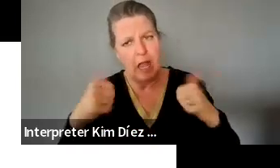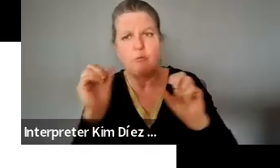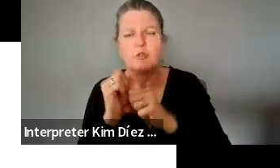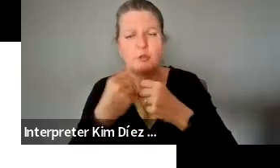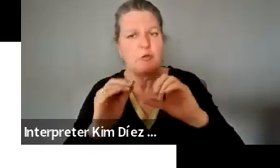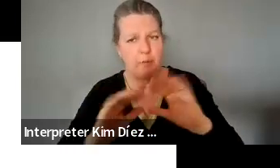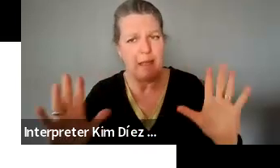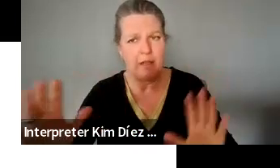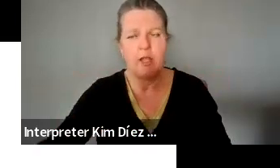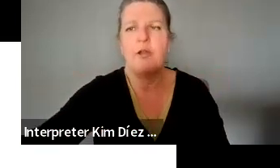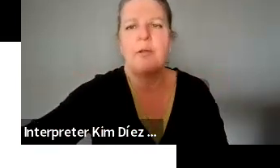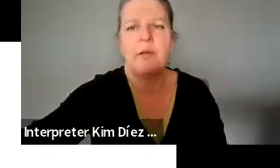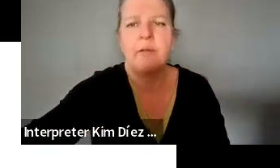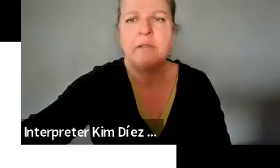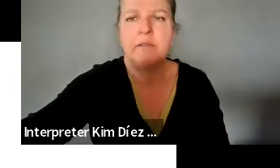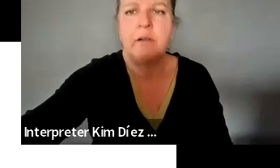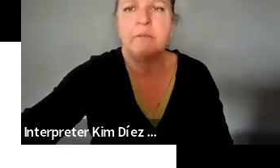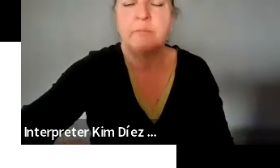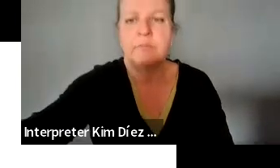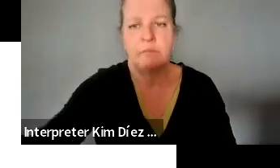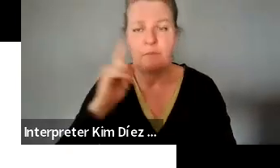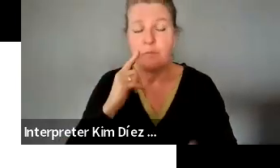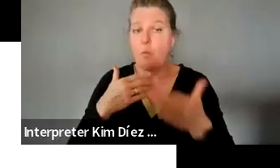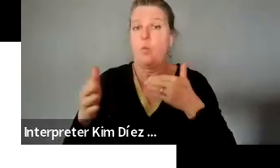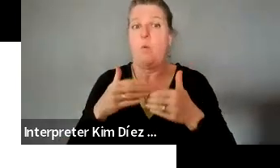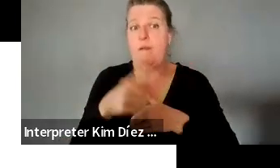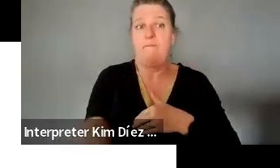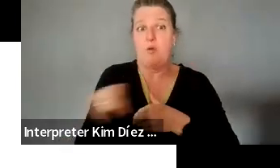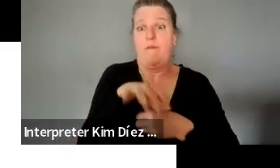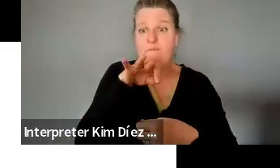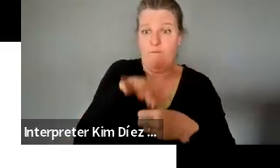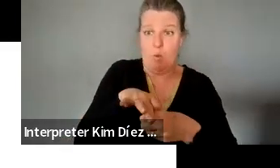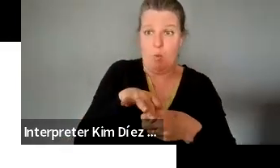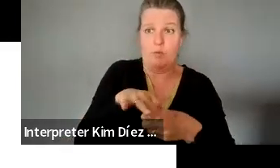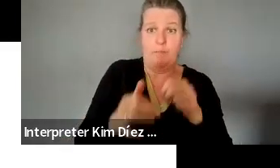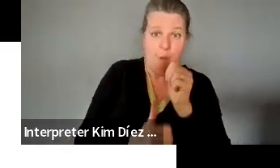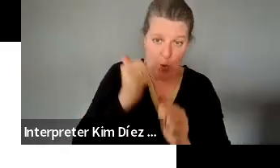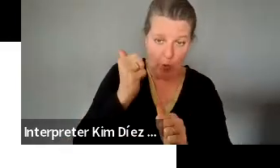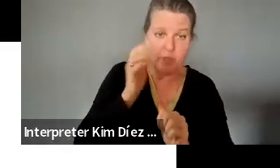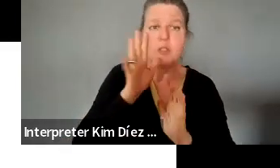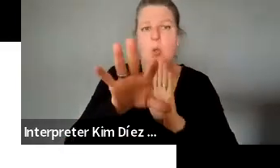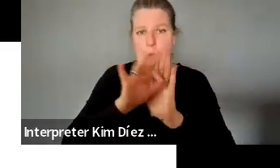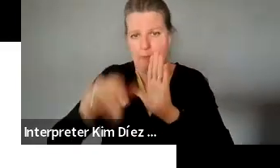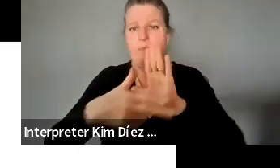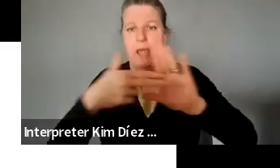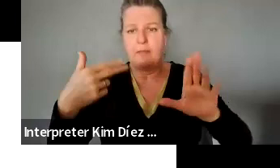that I think how the vote turns out is pretty much gonna be what we'll probably choose. So I wasn't trying to say vote carefully,